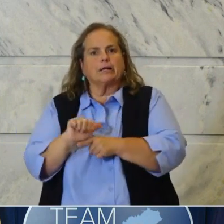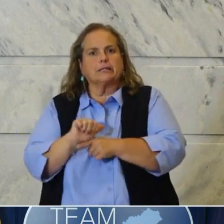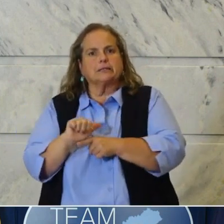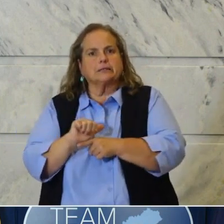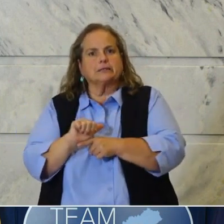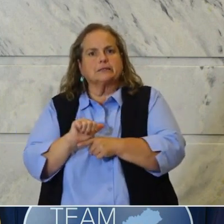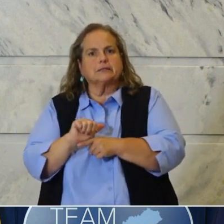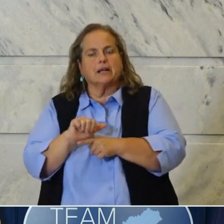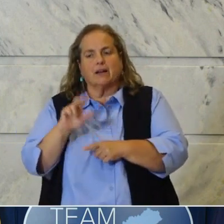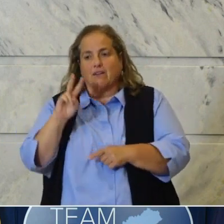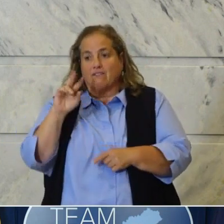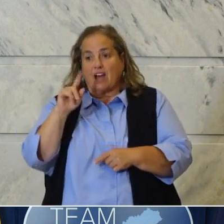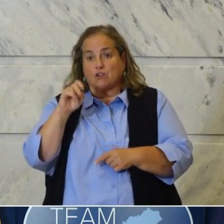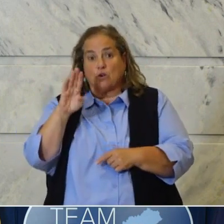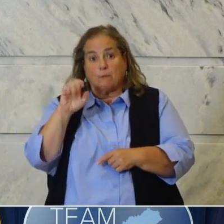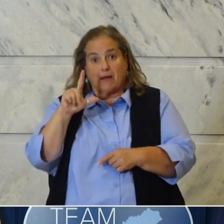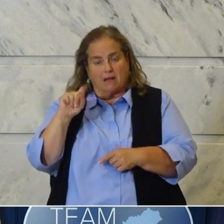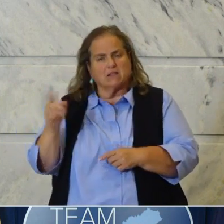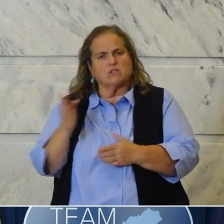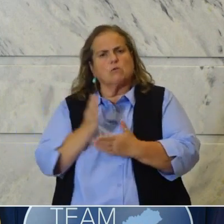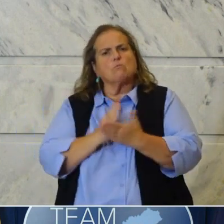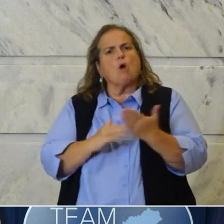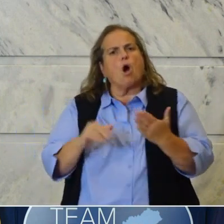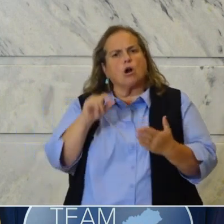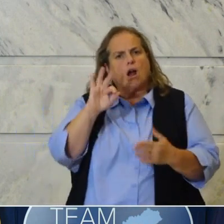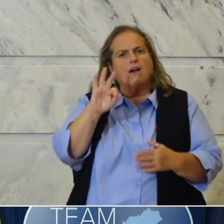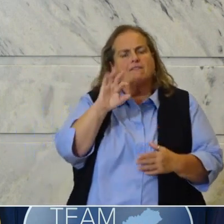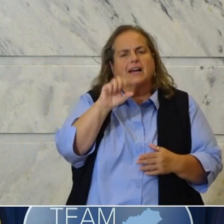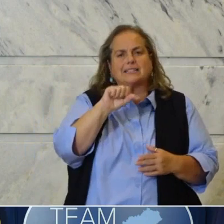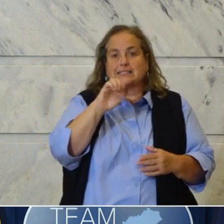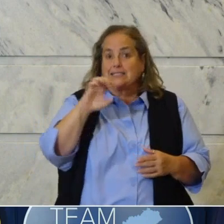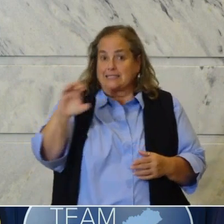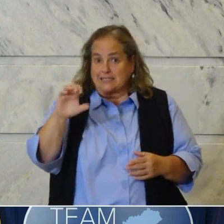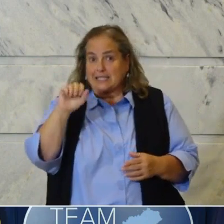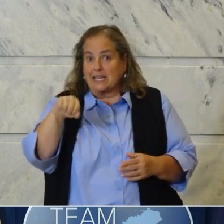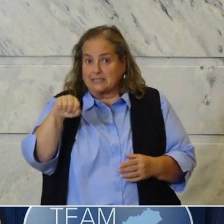SEC, right? So Vandy is part of the SEC. Someone used the SEC guidelines, and